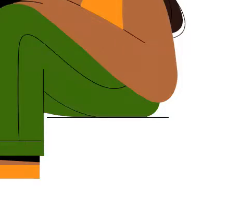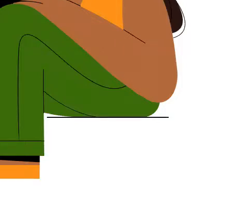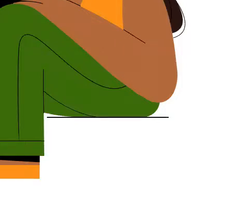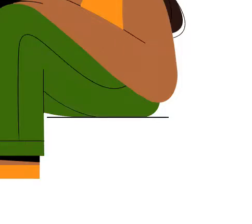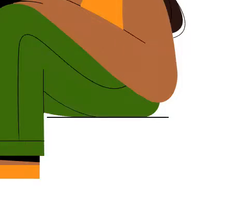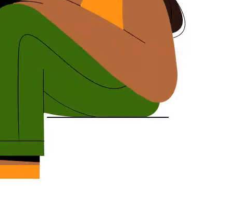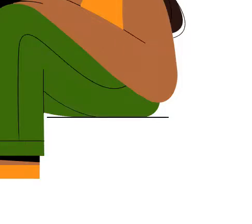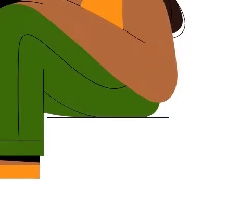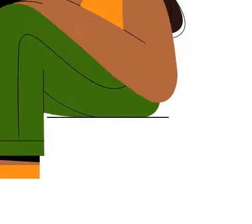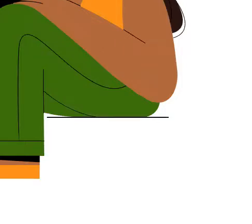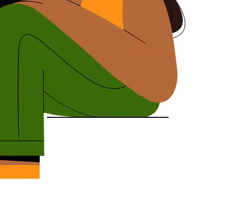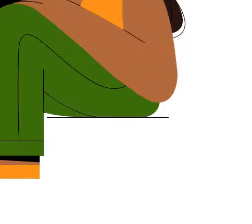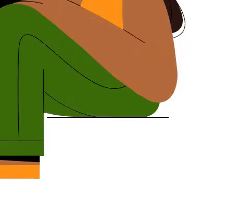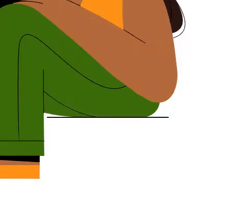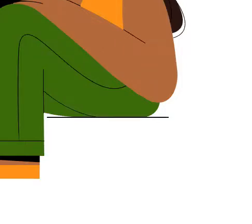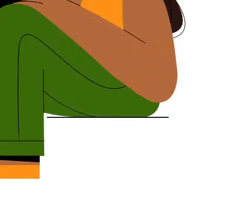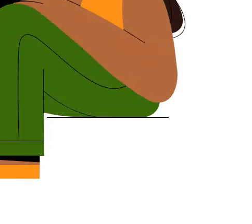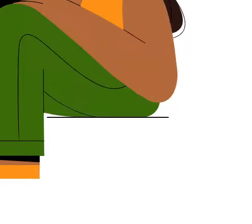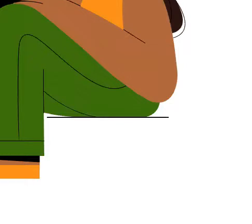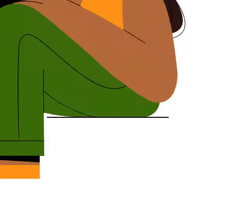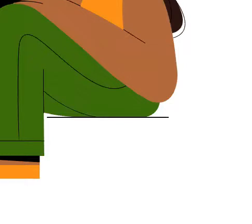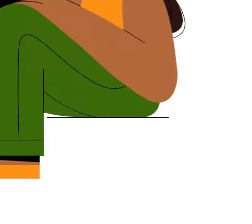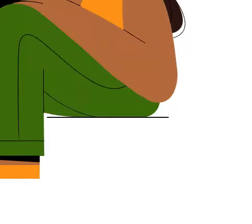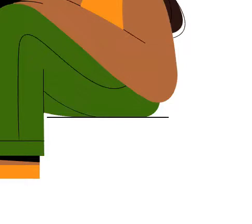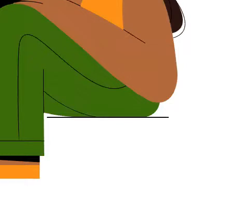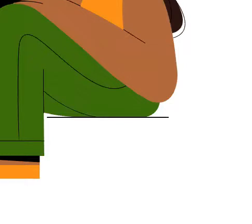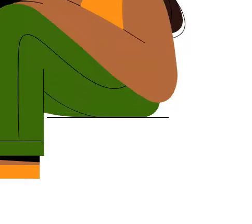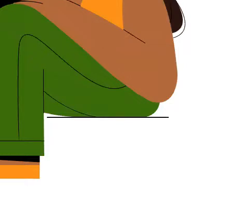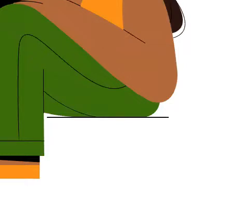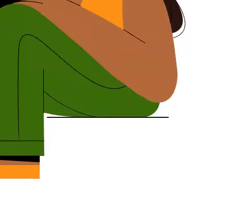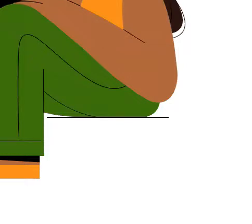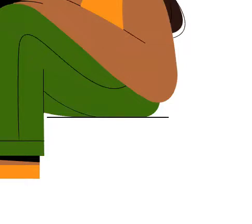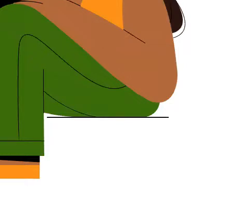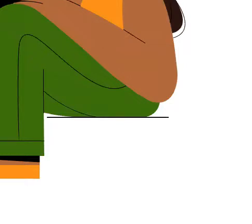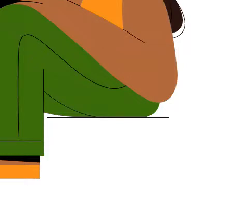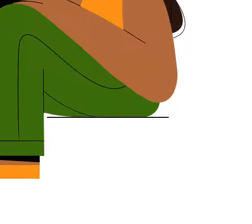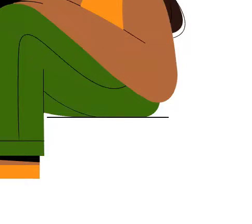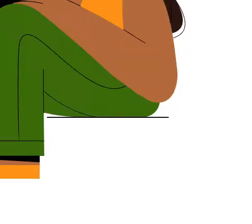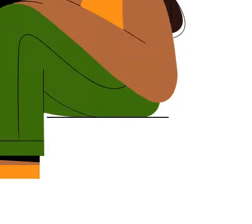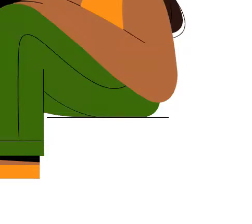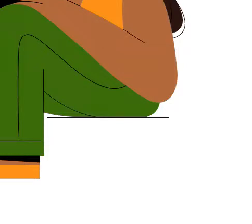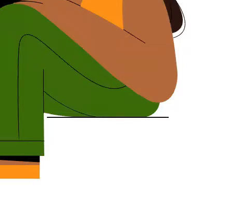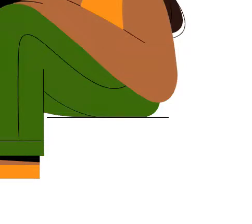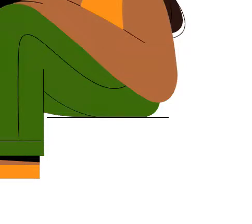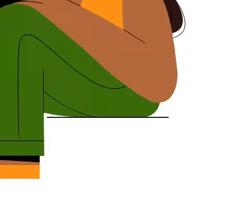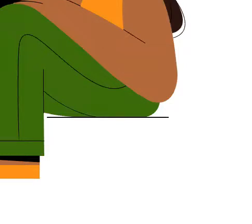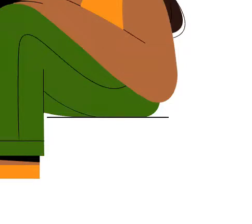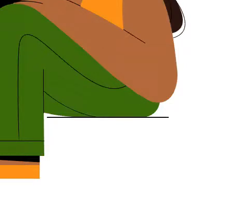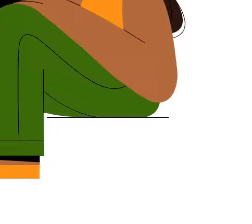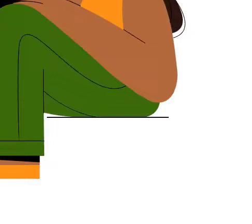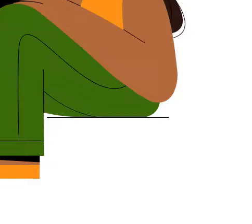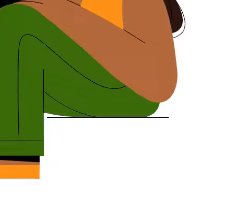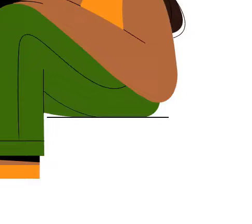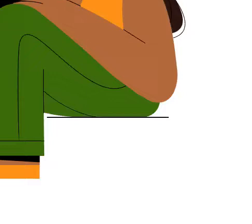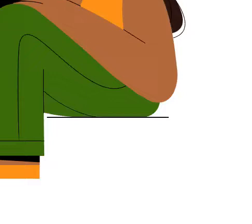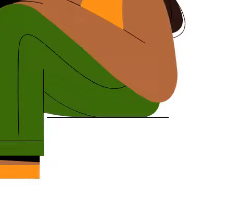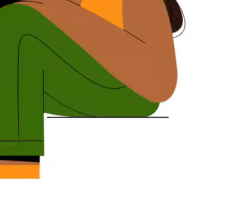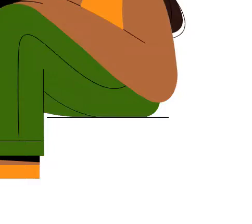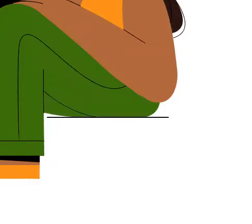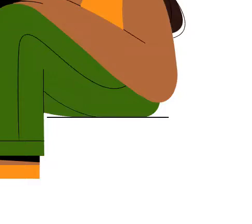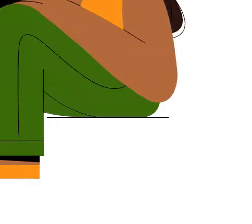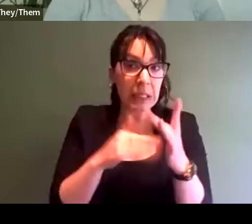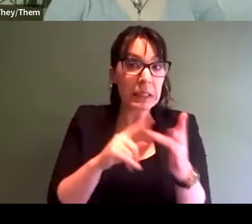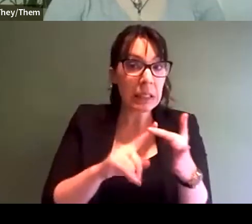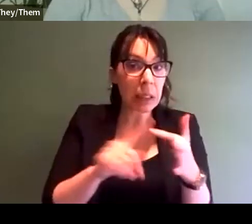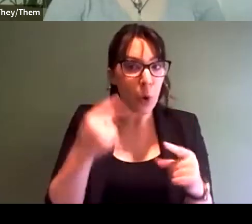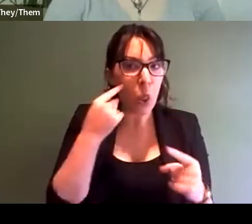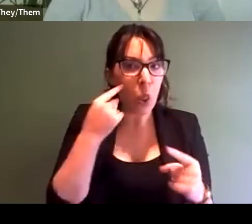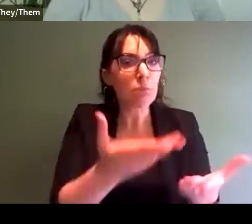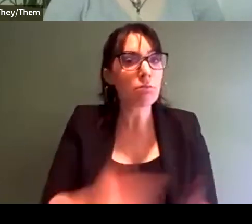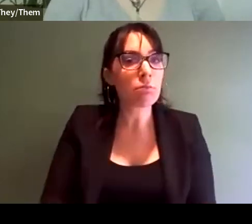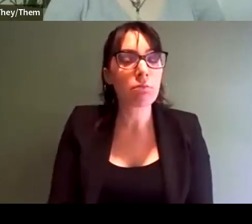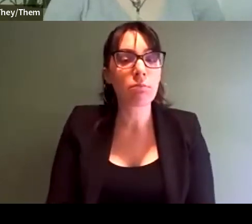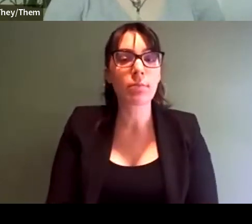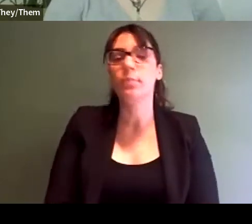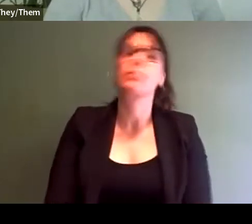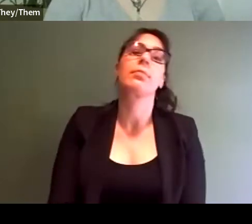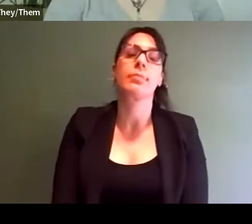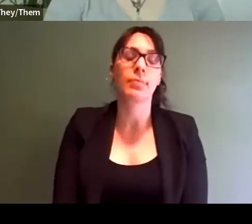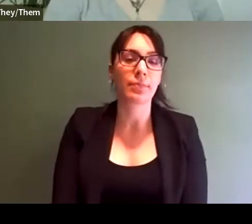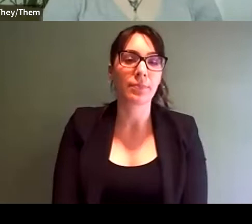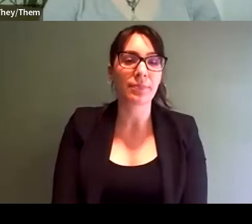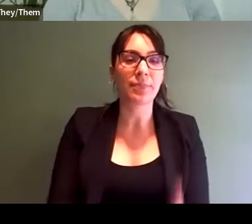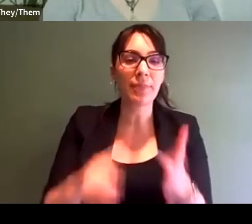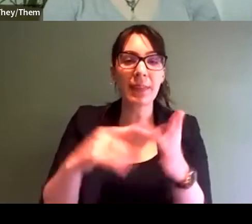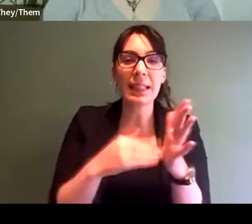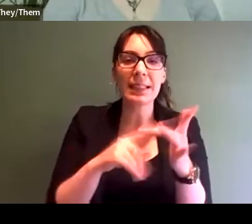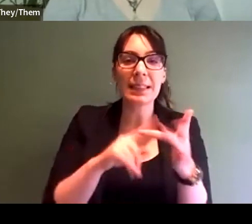after their child's needs, and actually asking their child what they want. And so is he really came to hear from us to your reflections on this first please spanking Thank you sir.